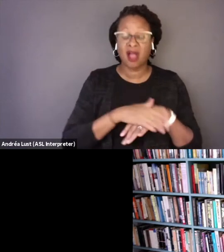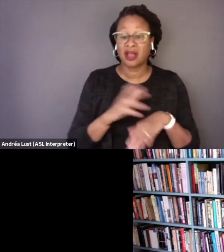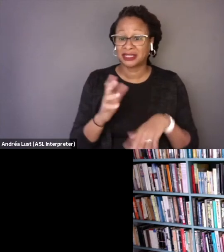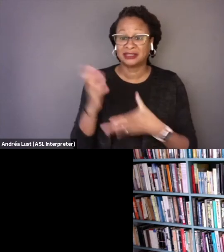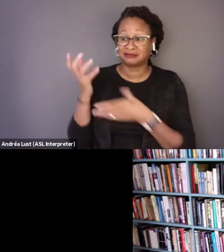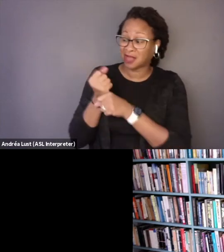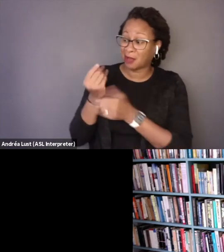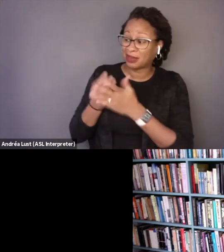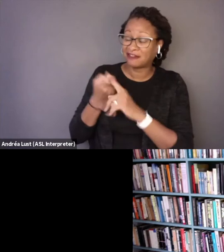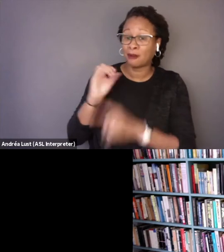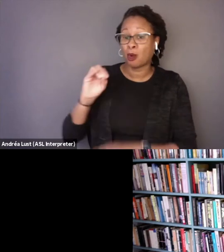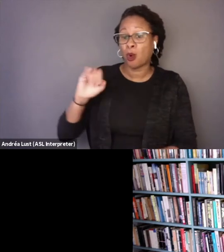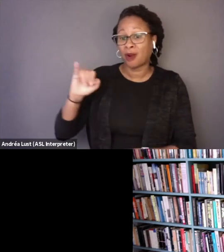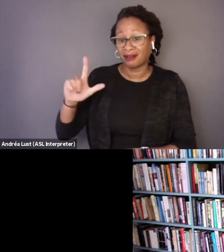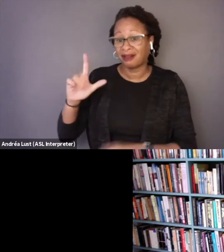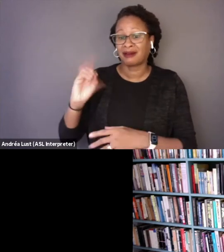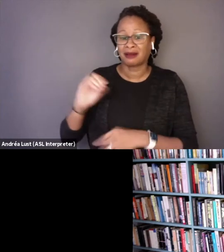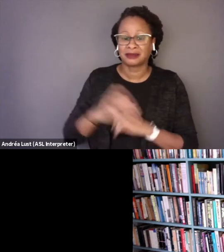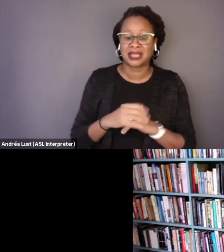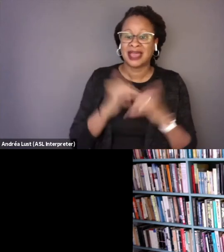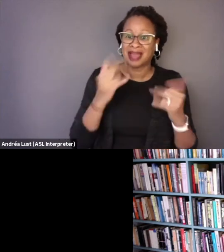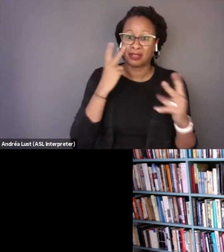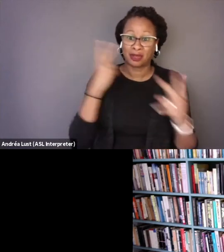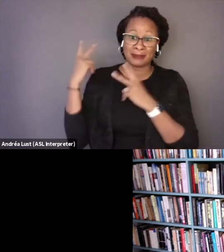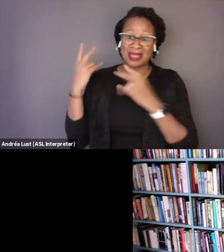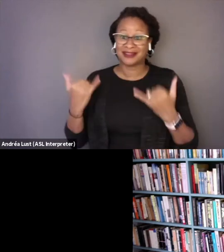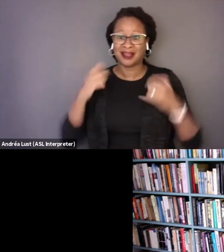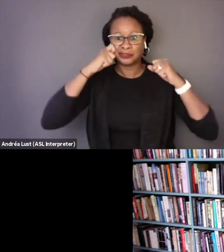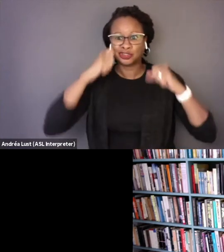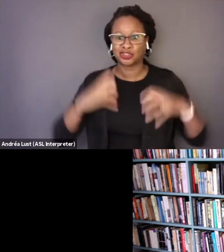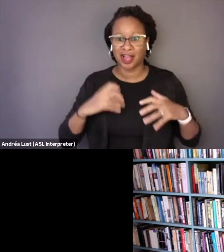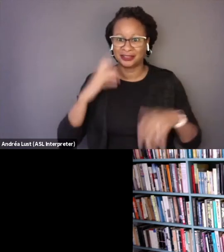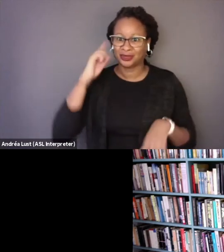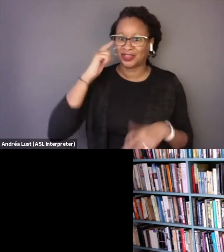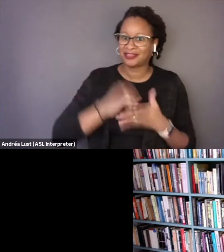Now, looking back on it with our eyes, it's shocking to think that he took oil money,